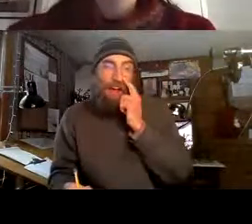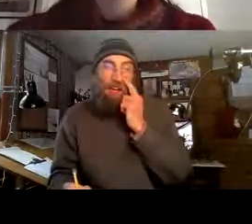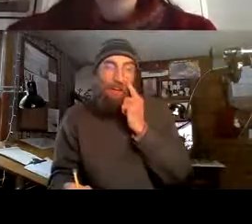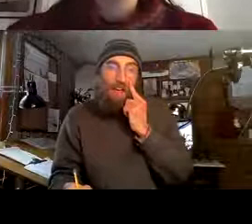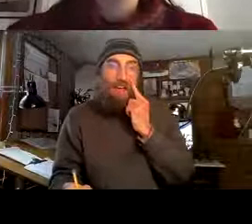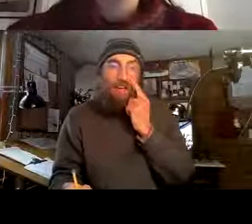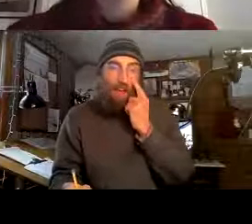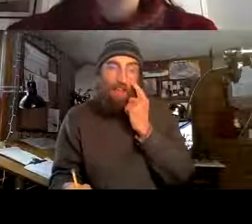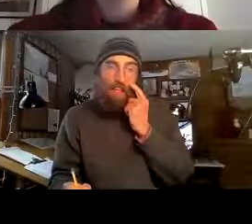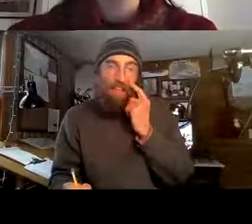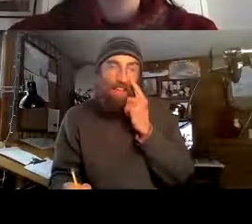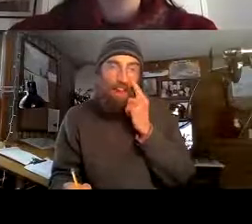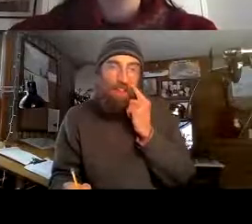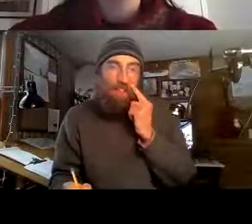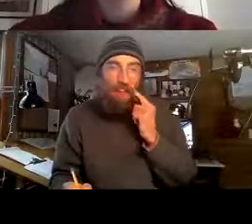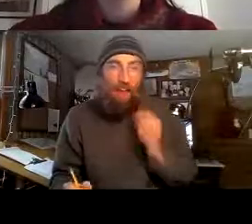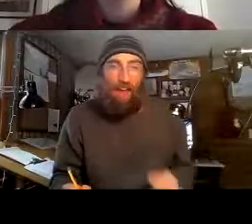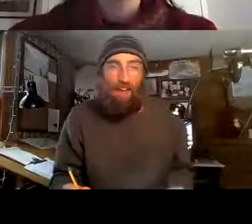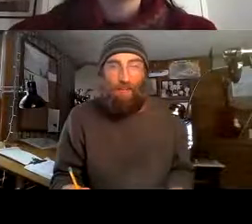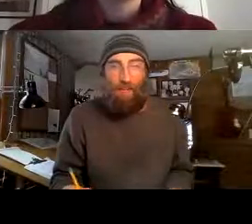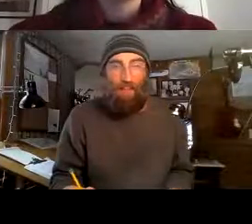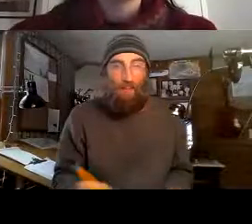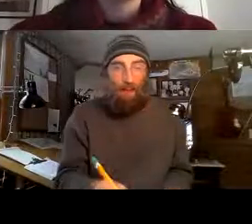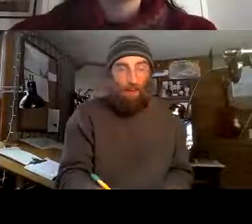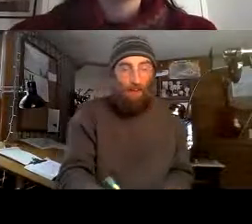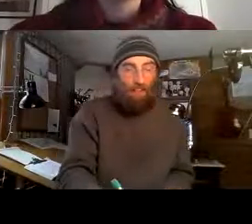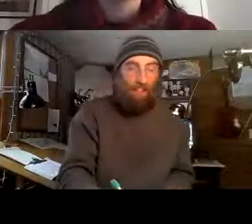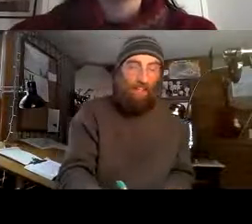And what I love, I think, now looking back on it, what I love about comics is